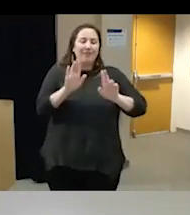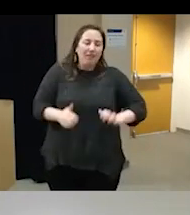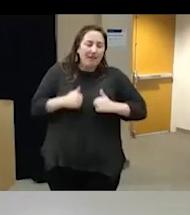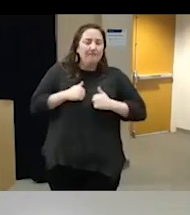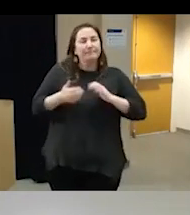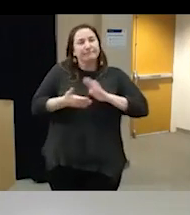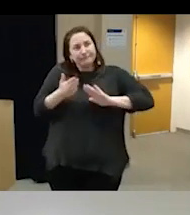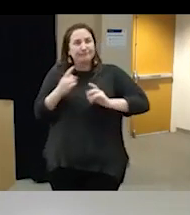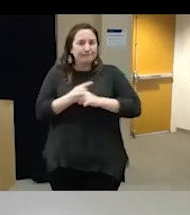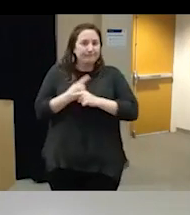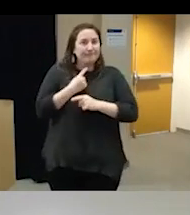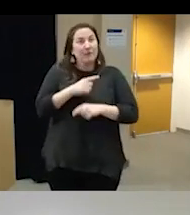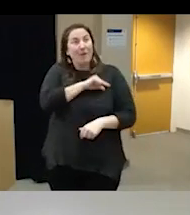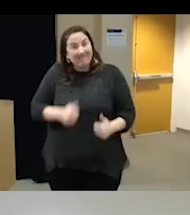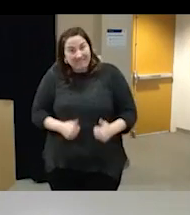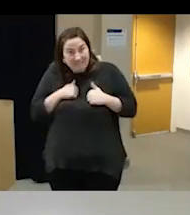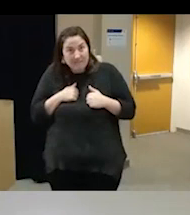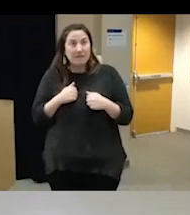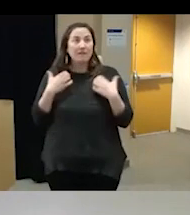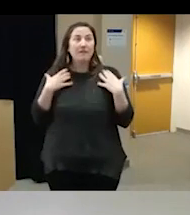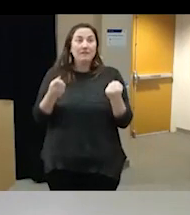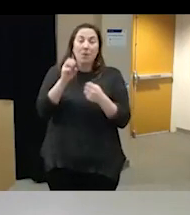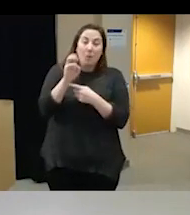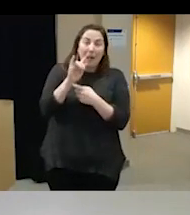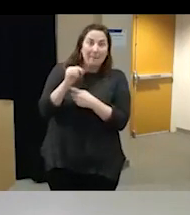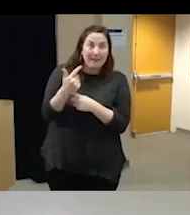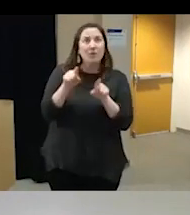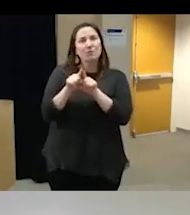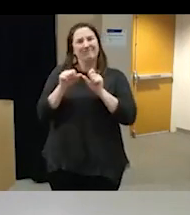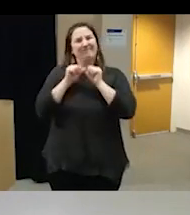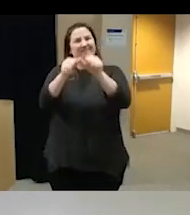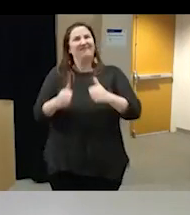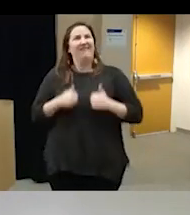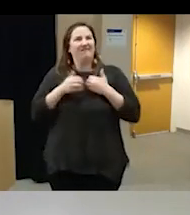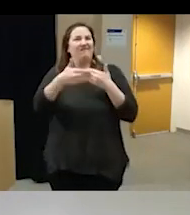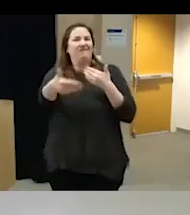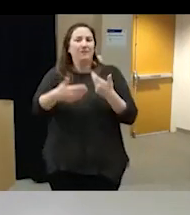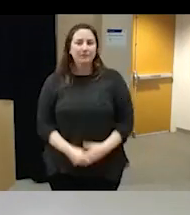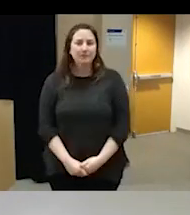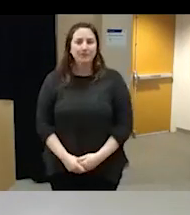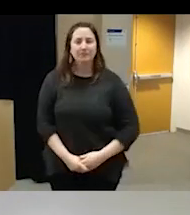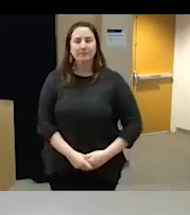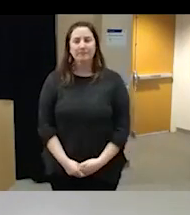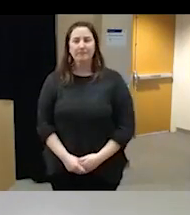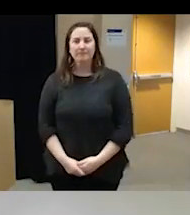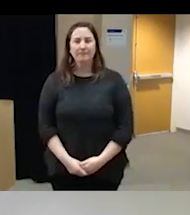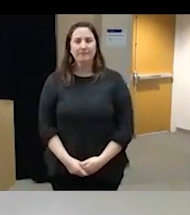quality of life well-being and longevity where do our treatments fit into this?